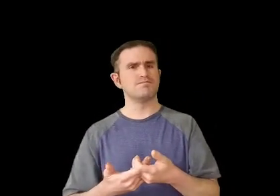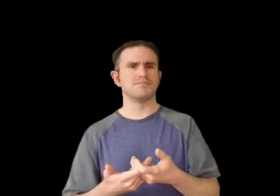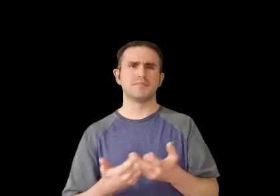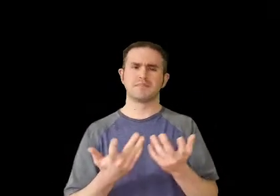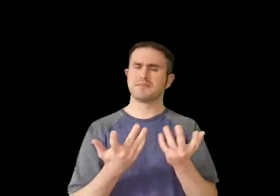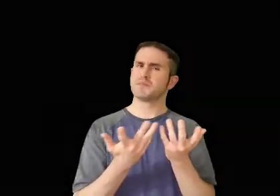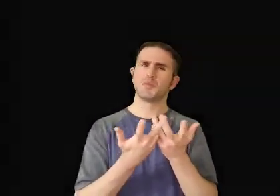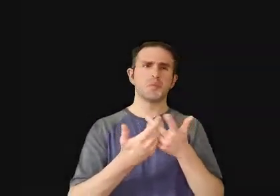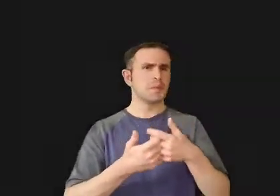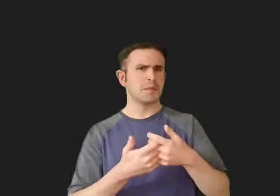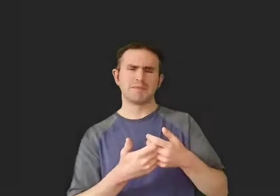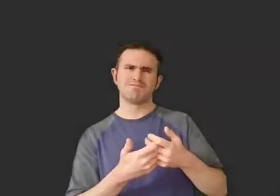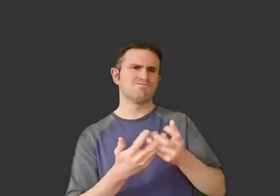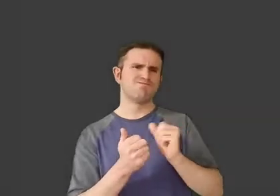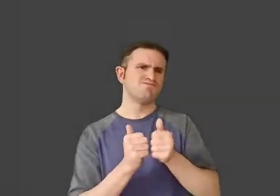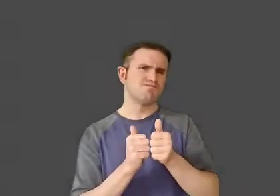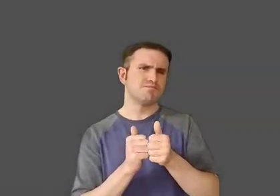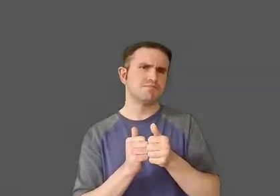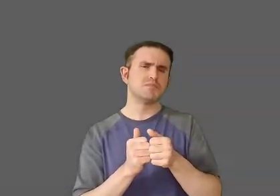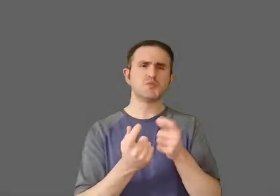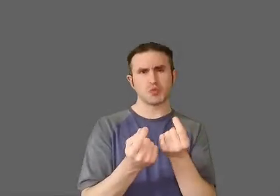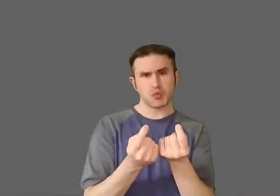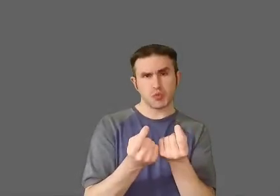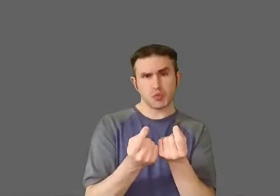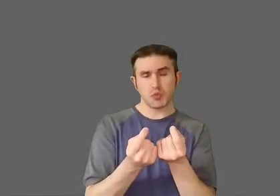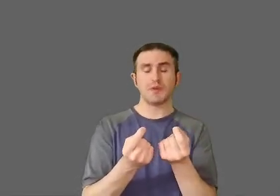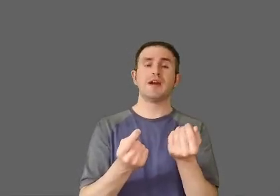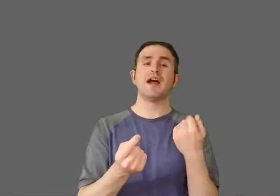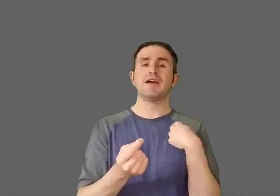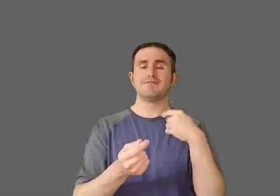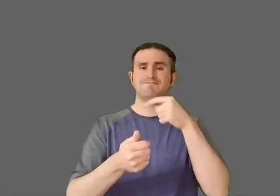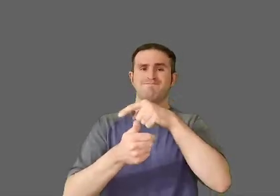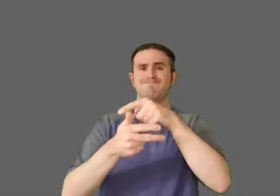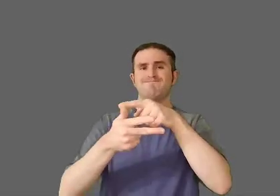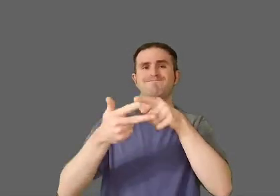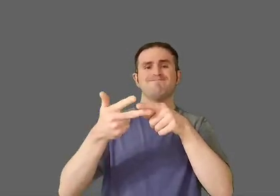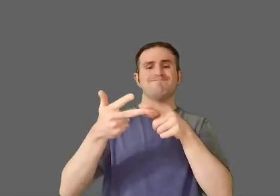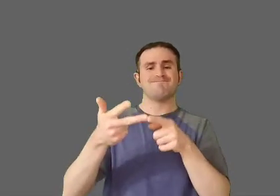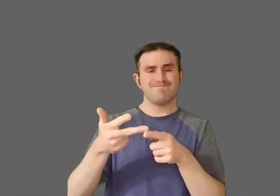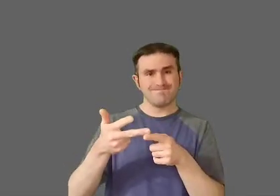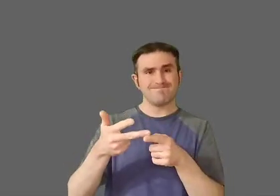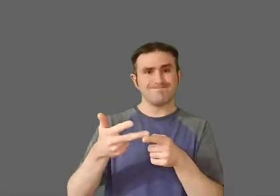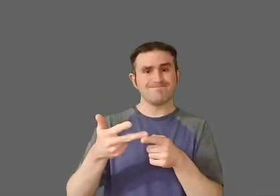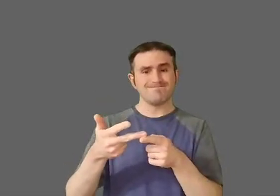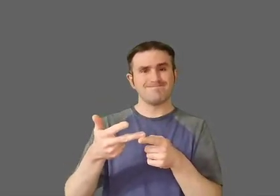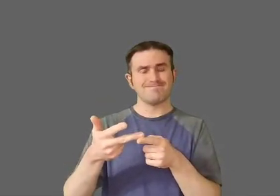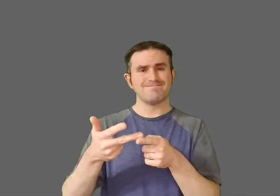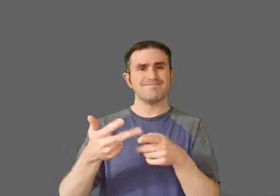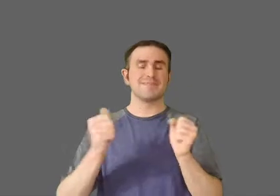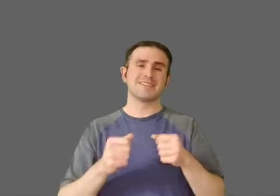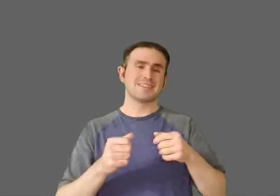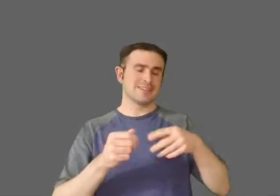Um...coordinating colors! So, there's basically three different types of main color schemes that